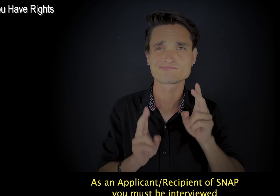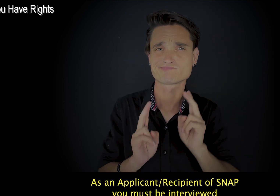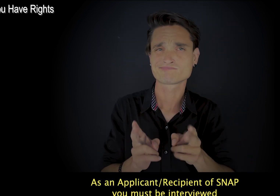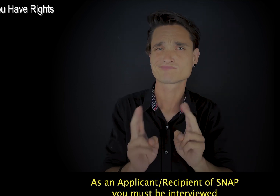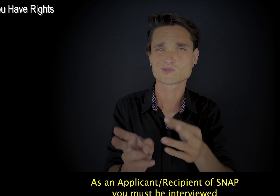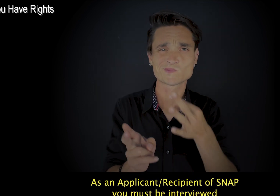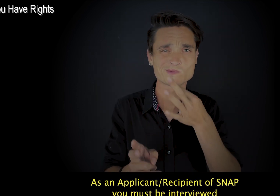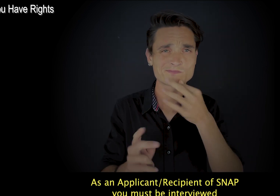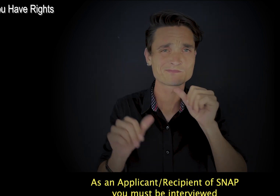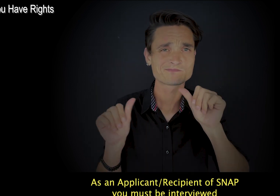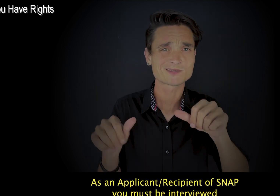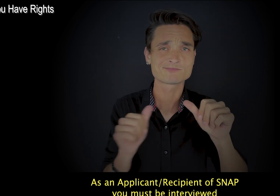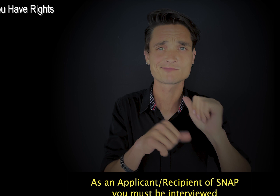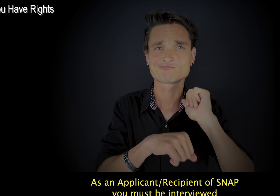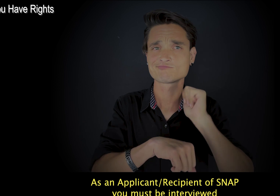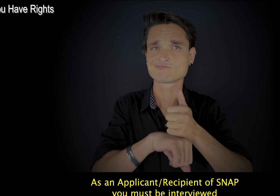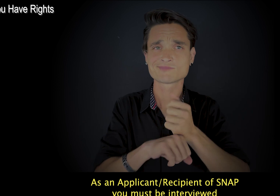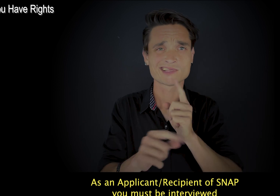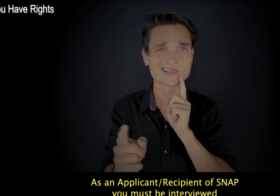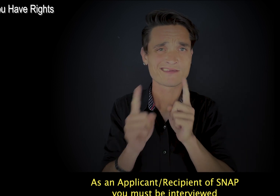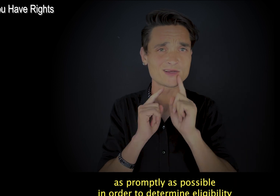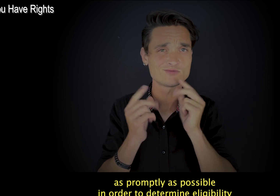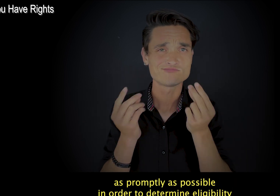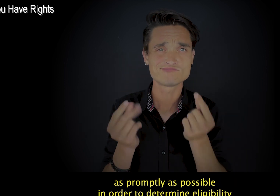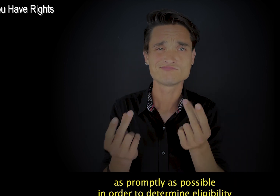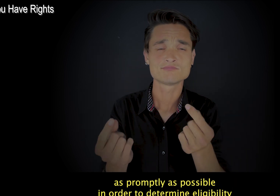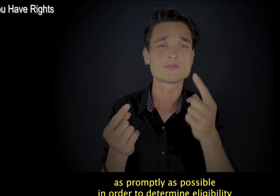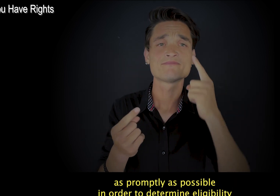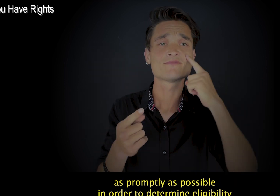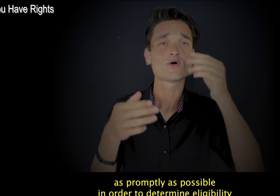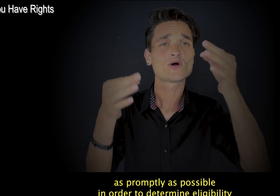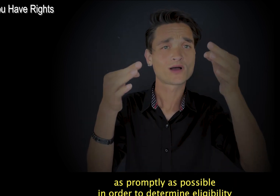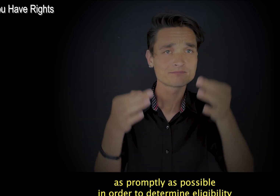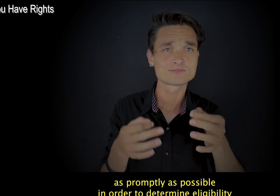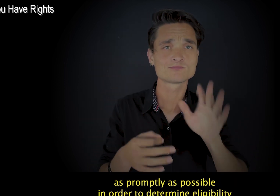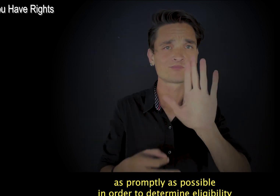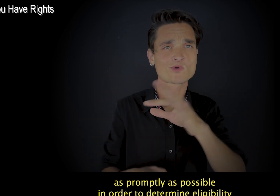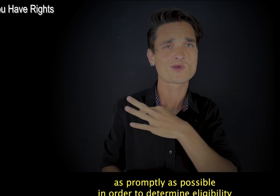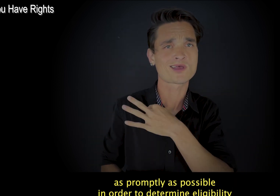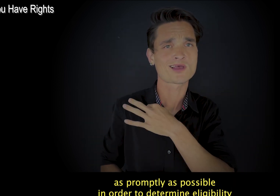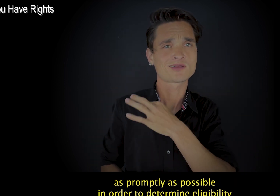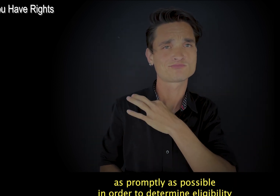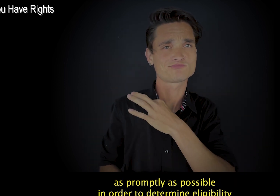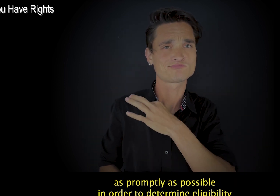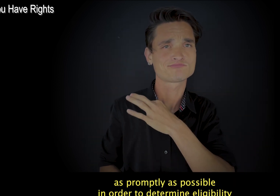As an Applicant/Recipient of SNAP you must be interviewed as promptly as possible in order to determine eligibility